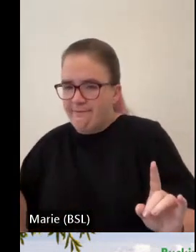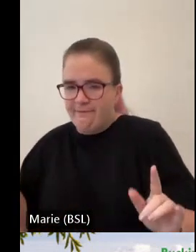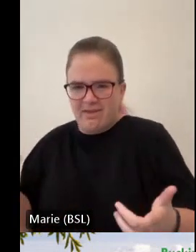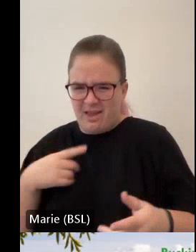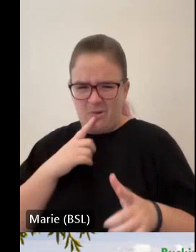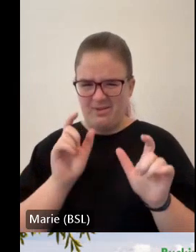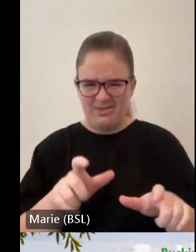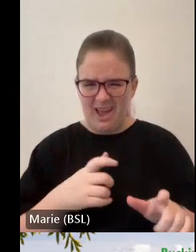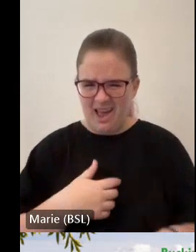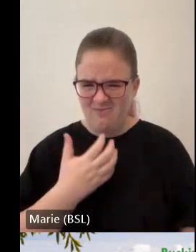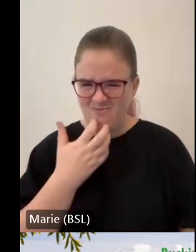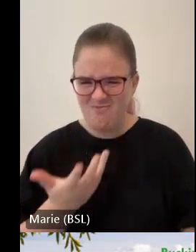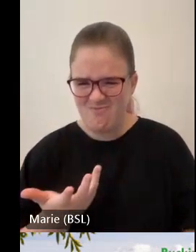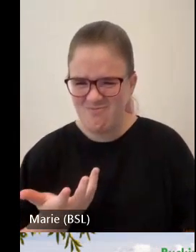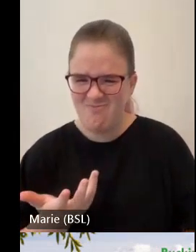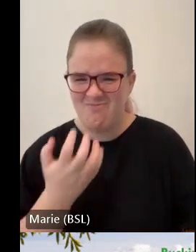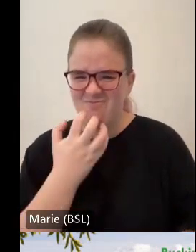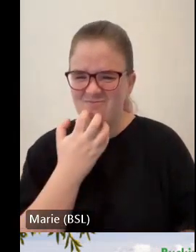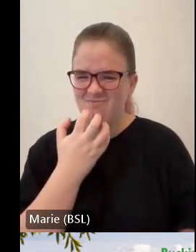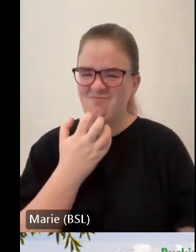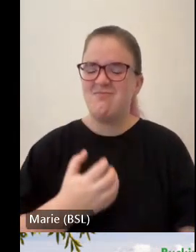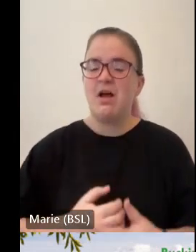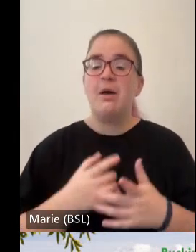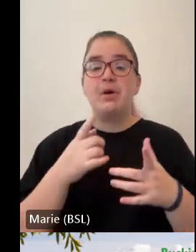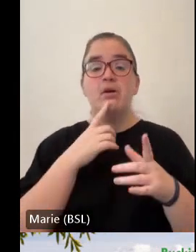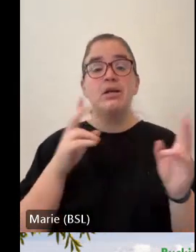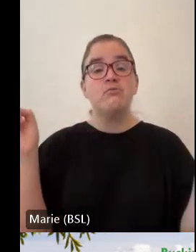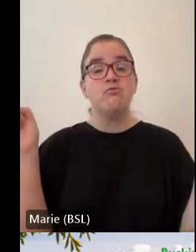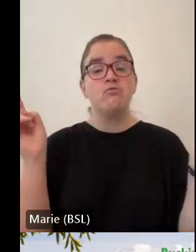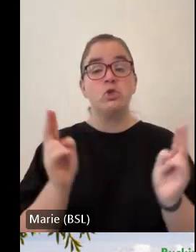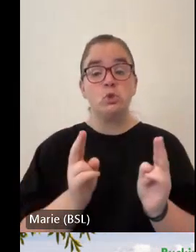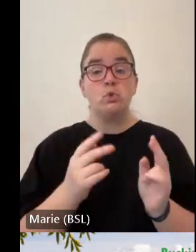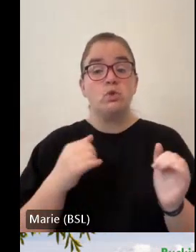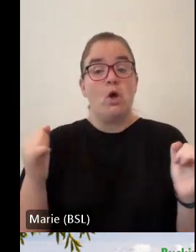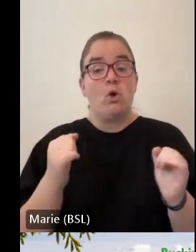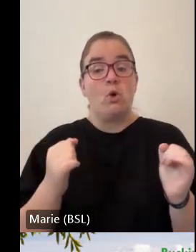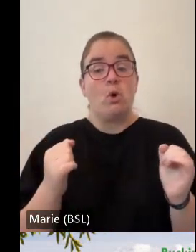But we found that actually it did reduce the call calls that